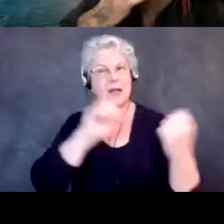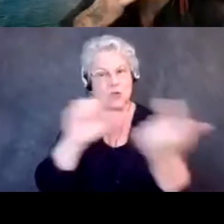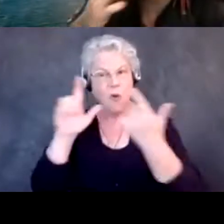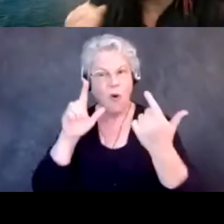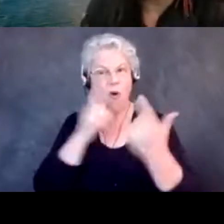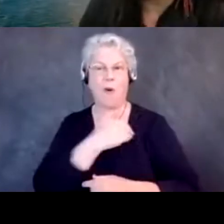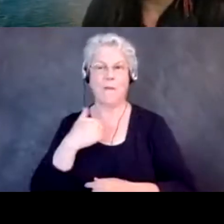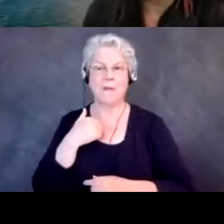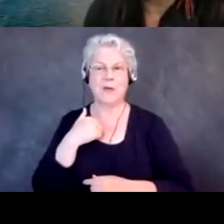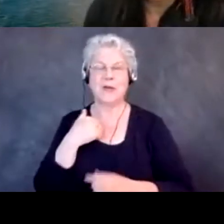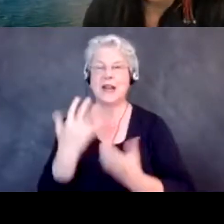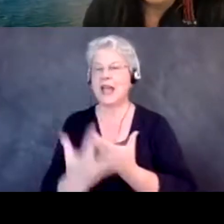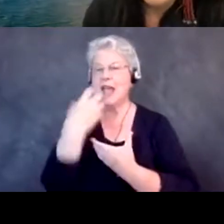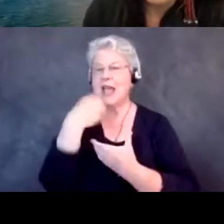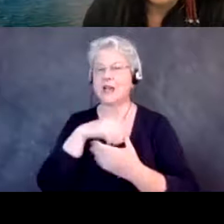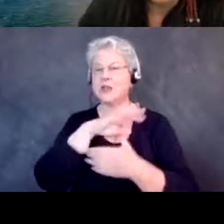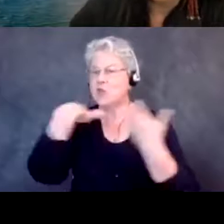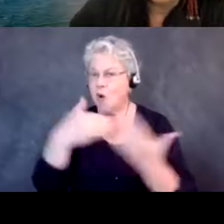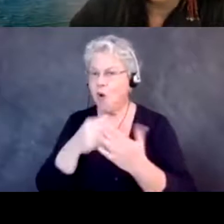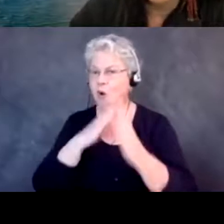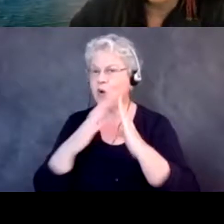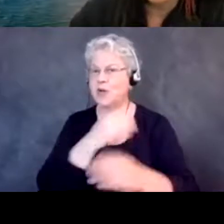It's inclusive of all community members planning for our future.